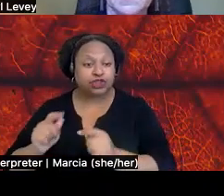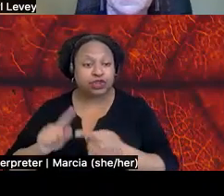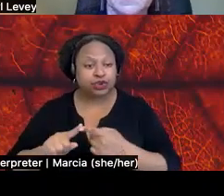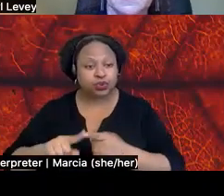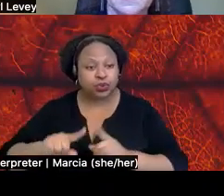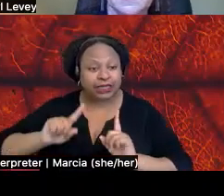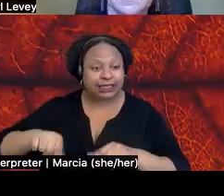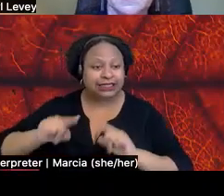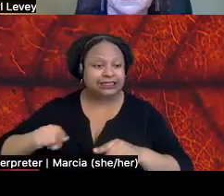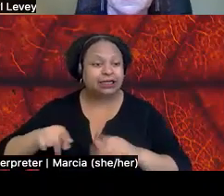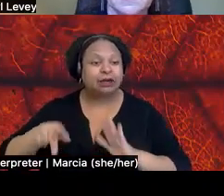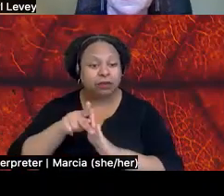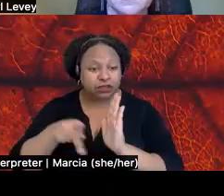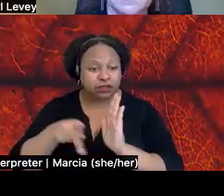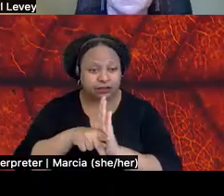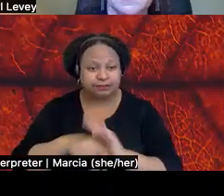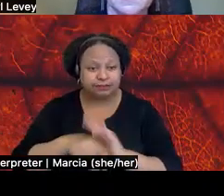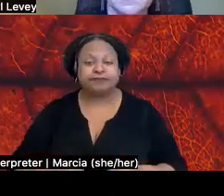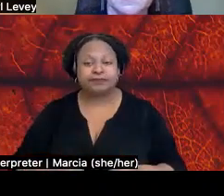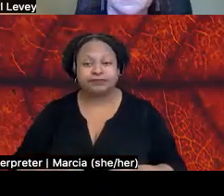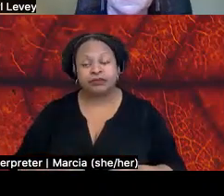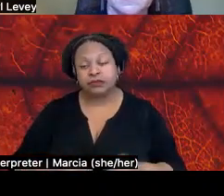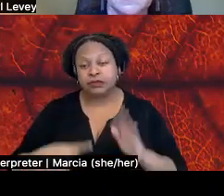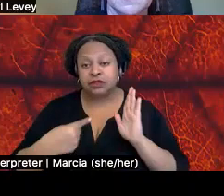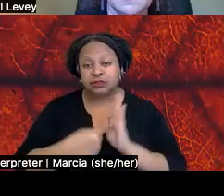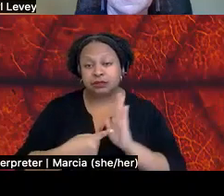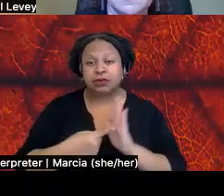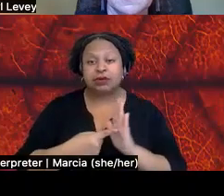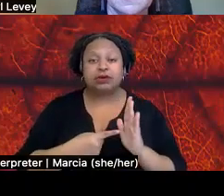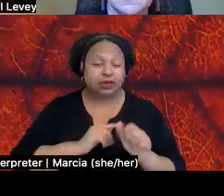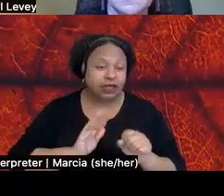And we've done things like, advocate for students to have more time